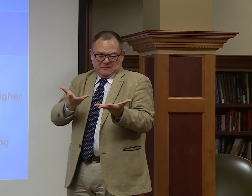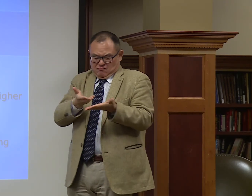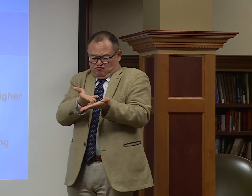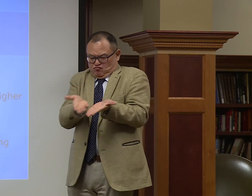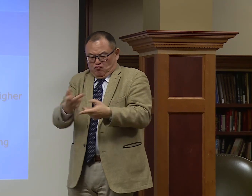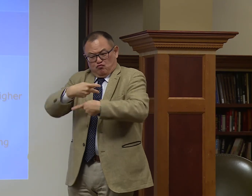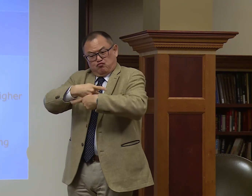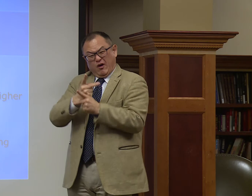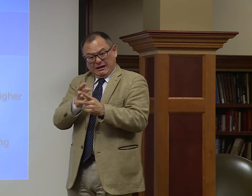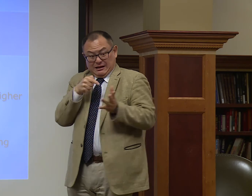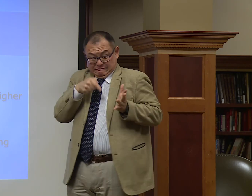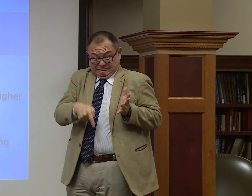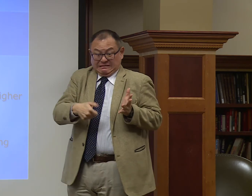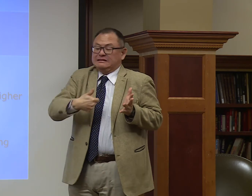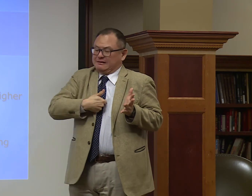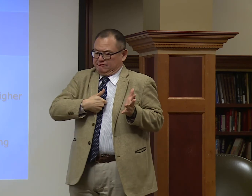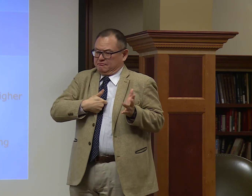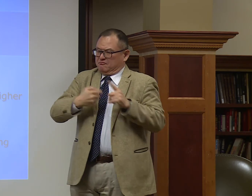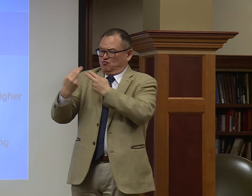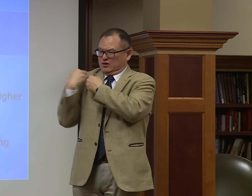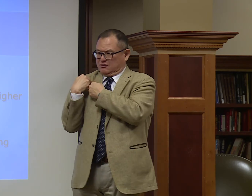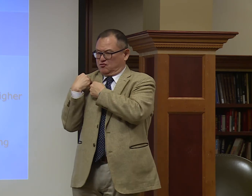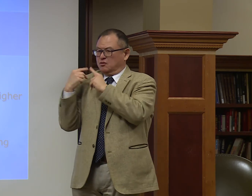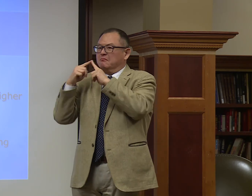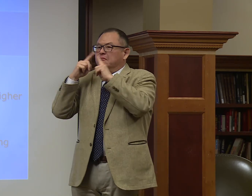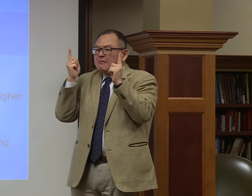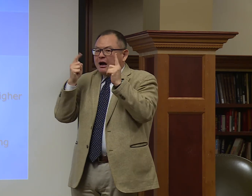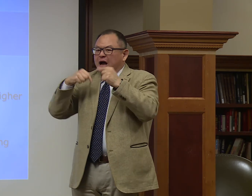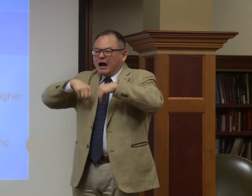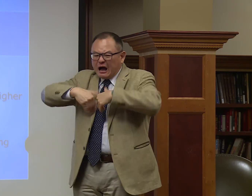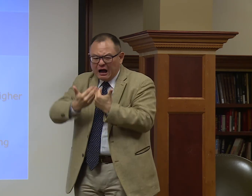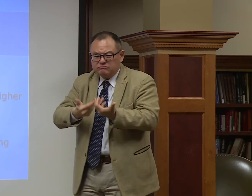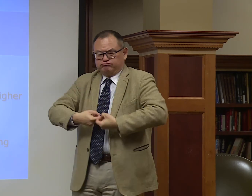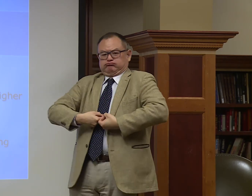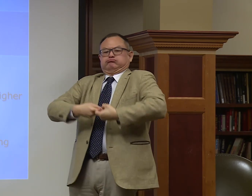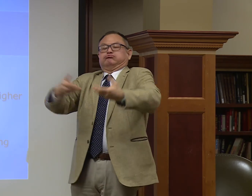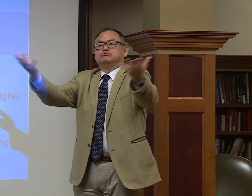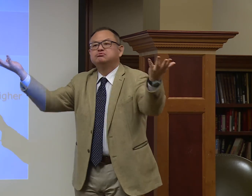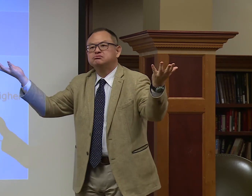I am responsible for making myself productive